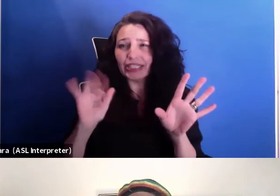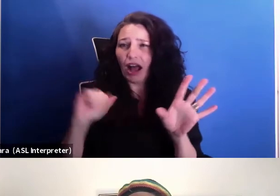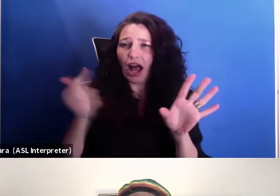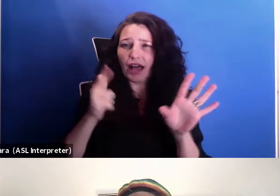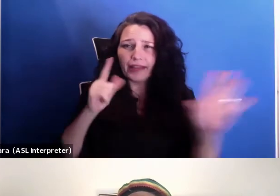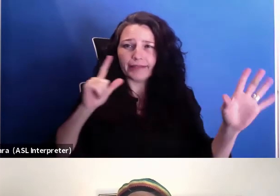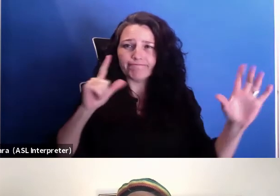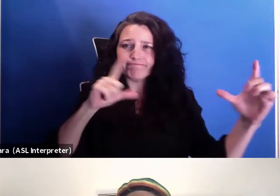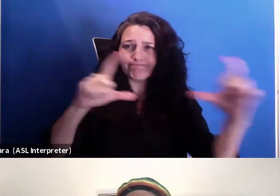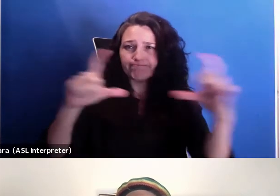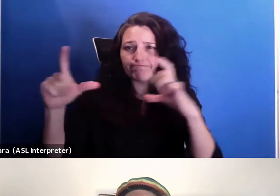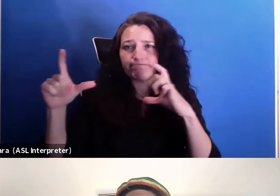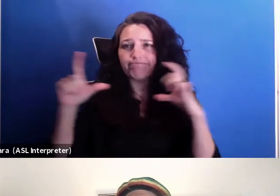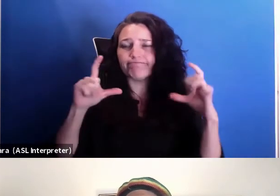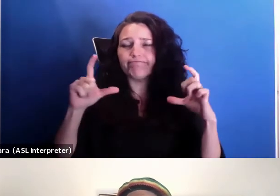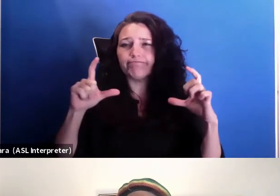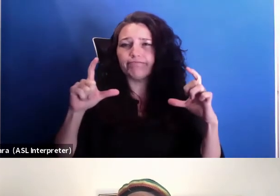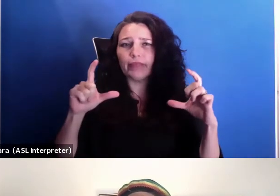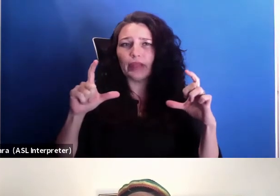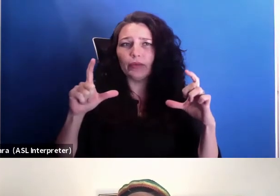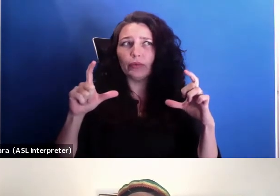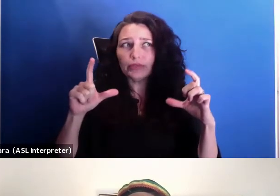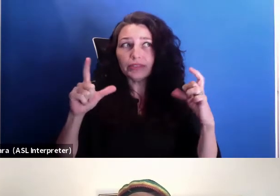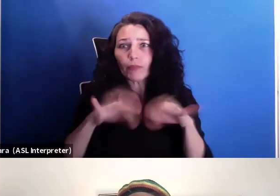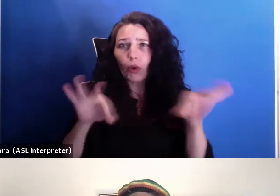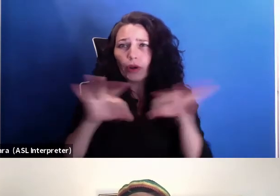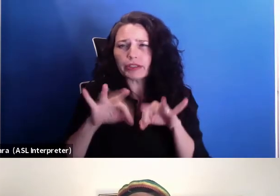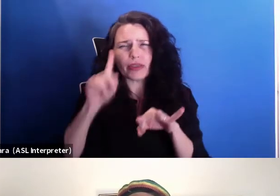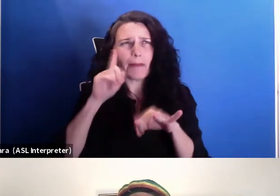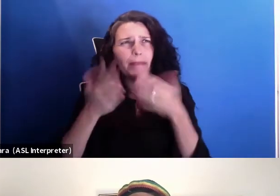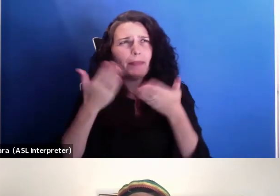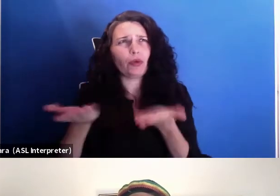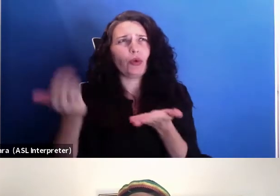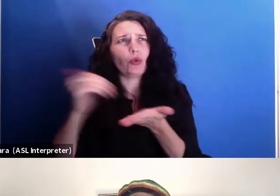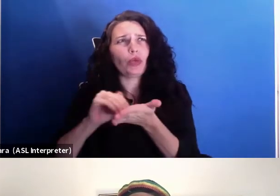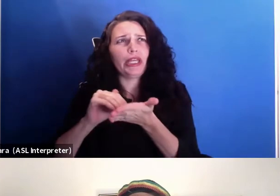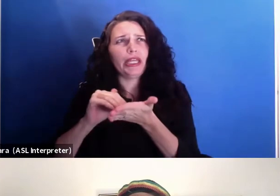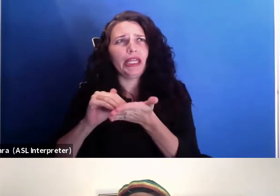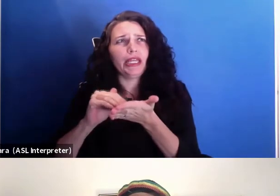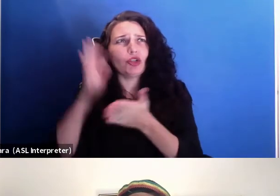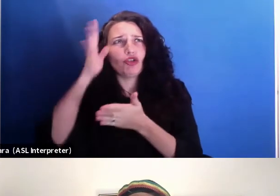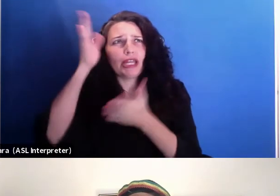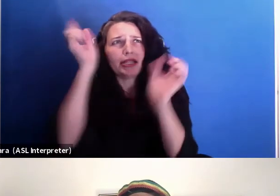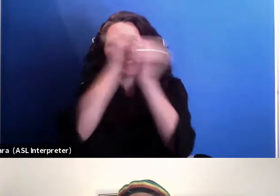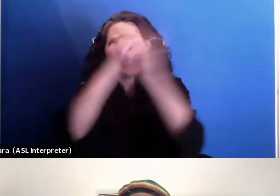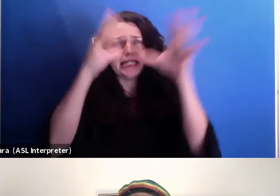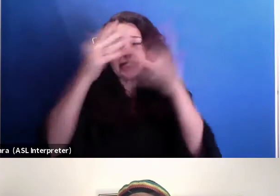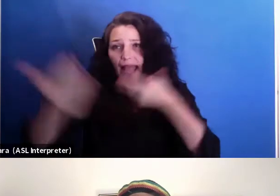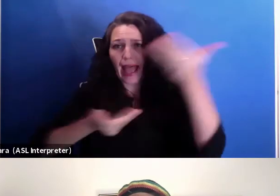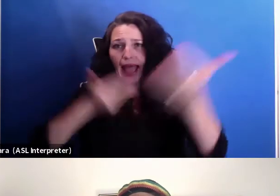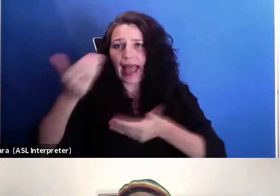maybe we'll hire young actors with disabilities and we'll recreate these scenes. And our first fundraising pitches and whatnot